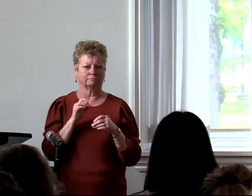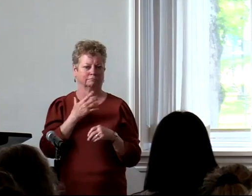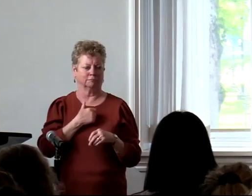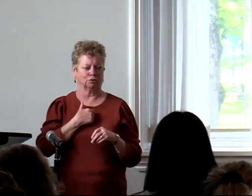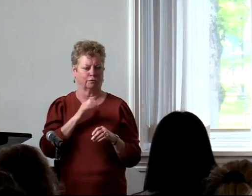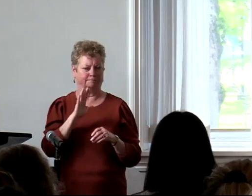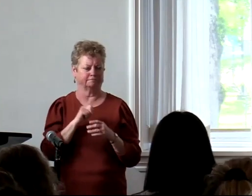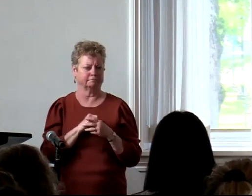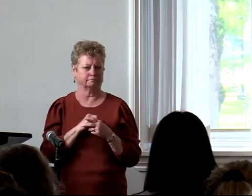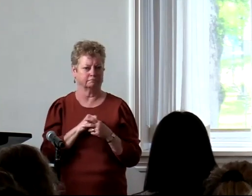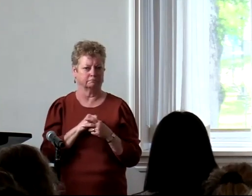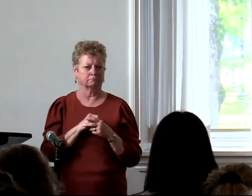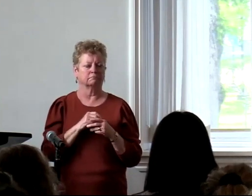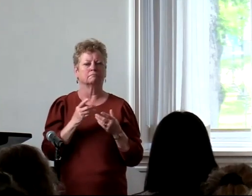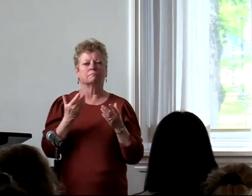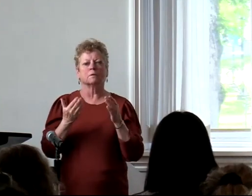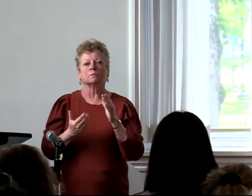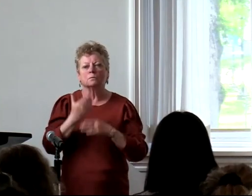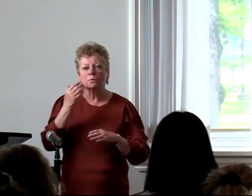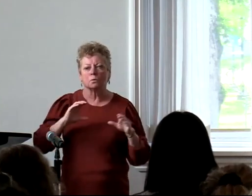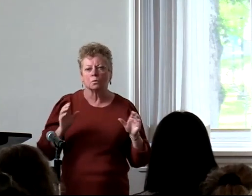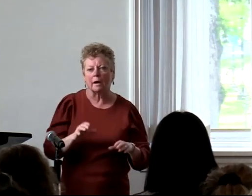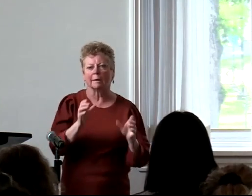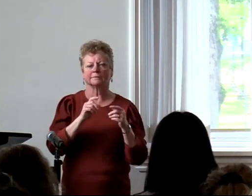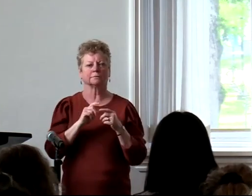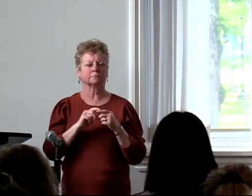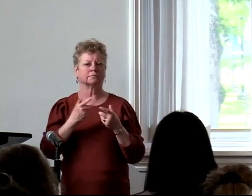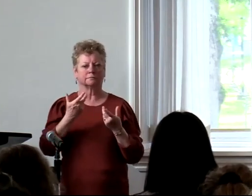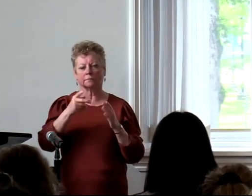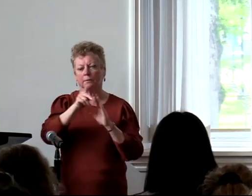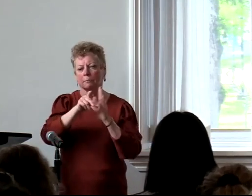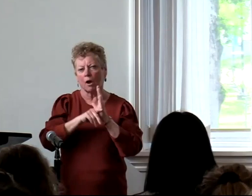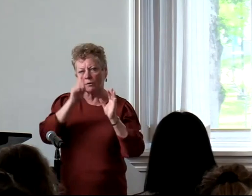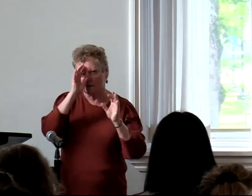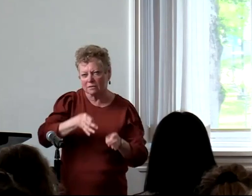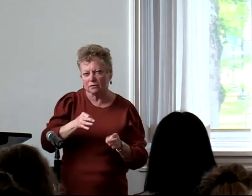new action, inform policy decisions, and shape the narrative